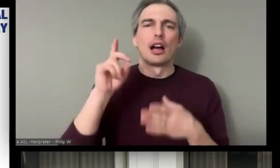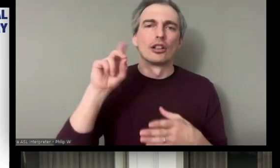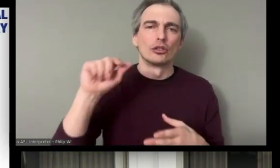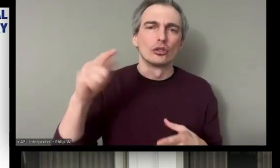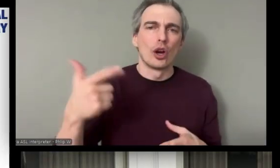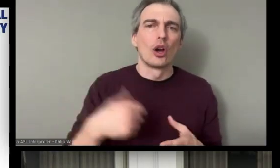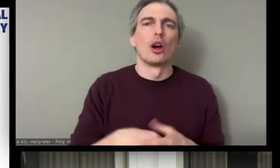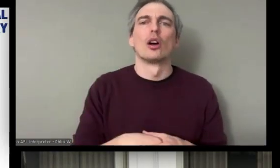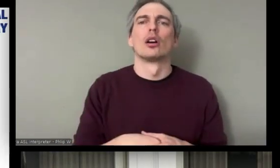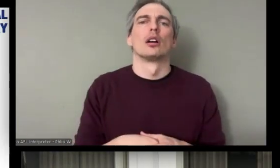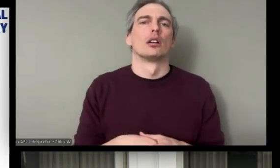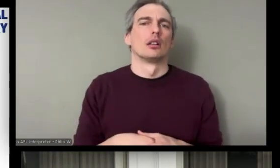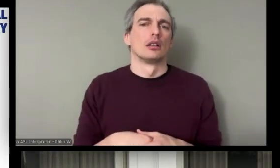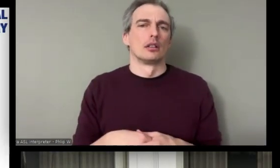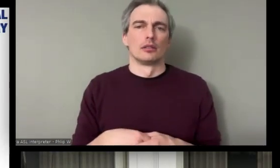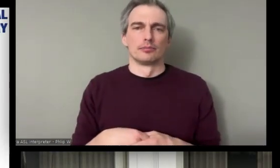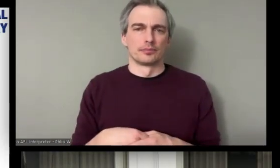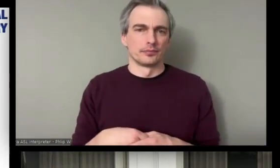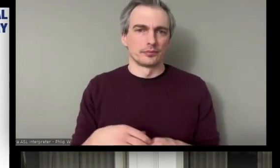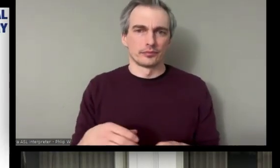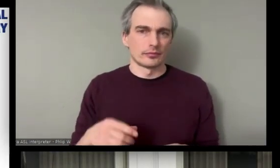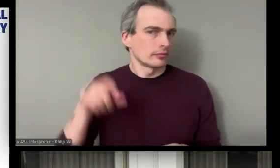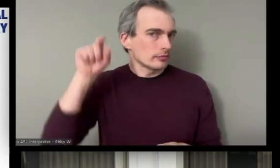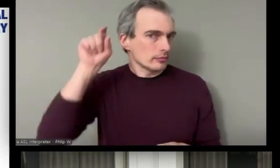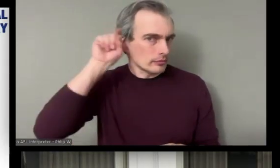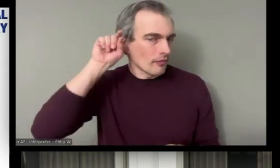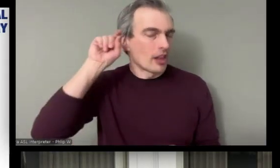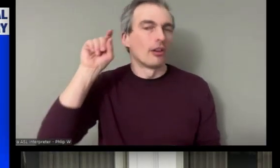So that's just an opportunity to, like, recommendation to Meta there.